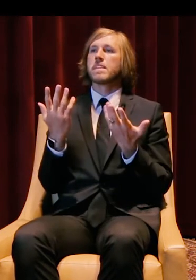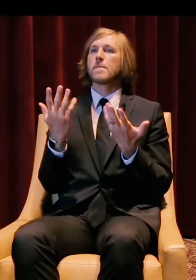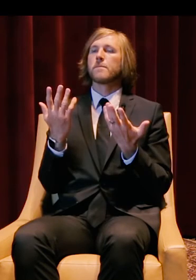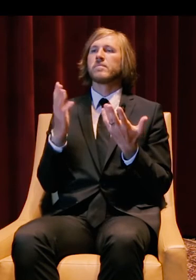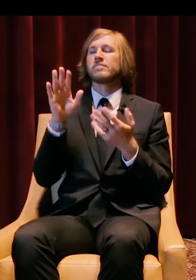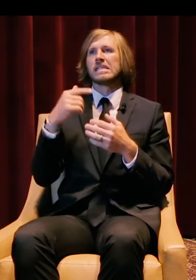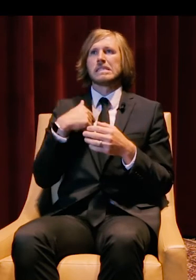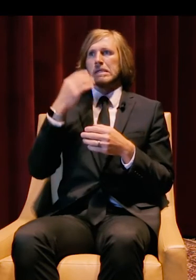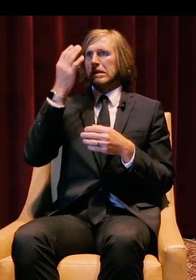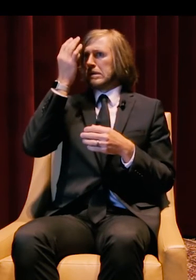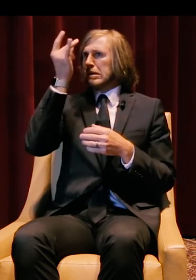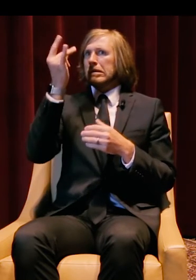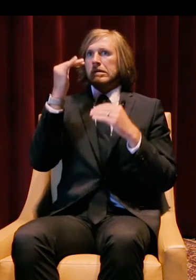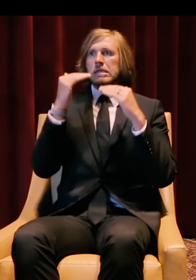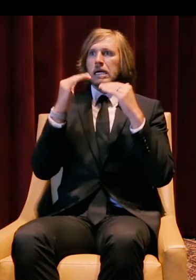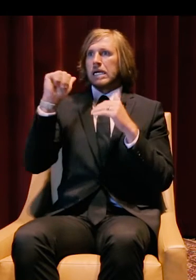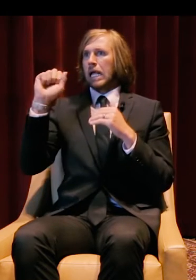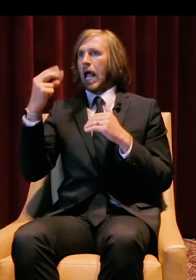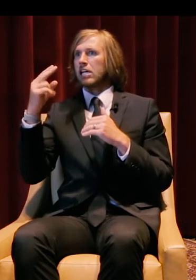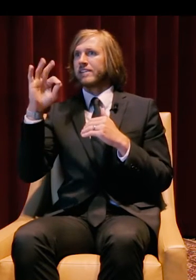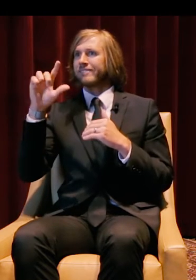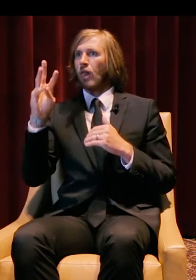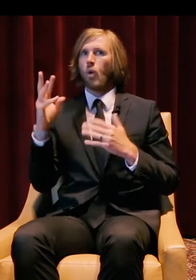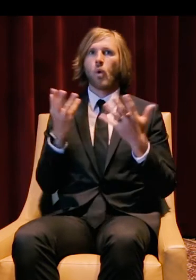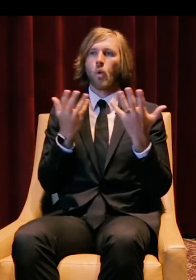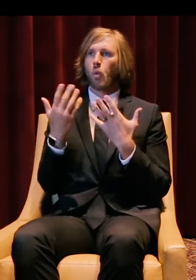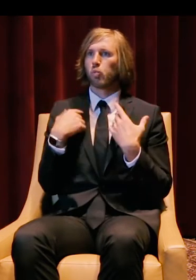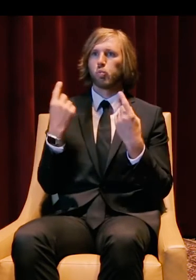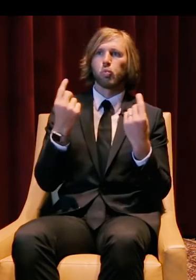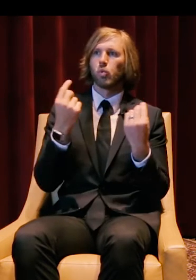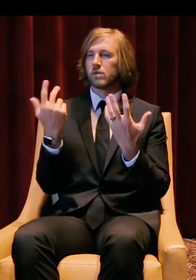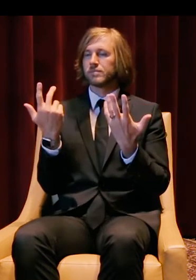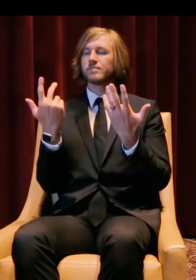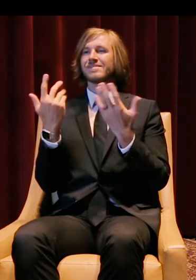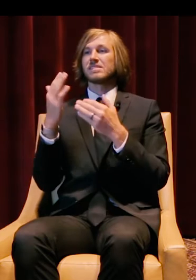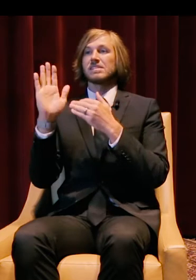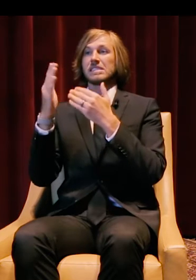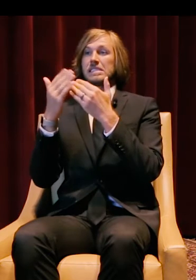"Boy, I'm just barely breaking even, cash flow-wise." Just some easy figures,